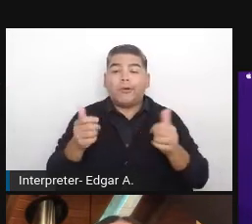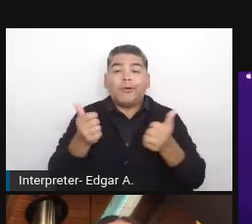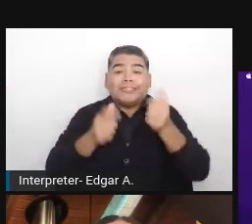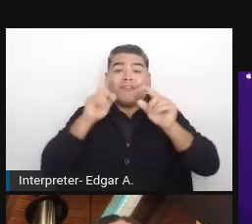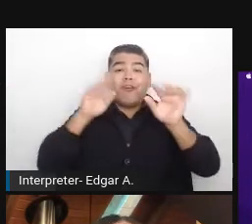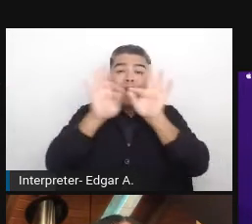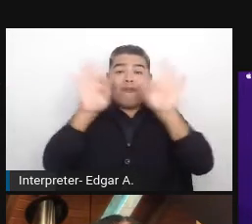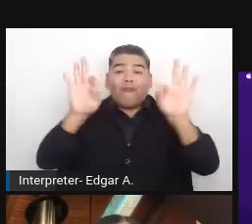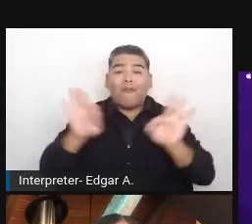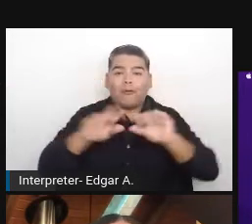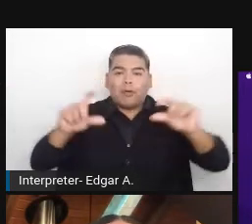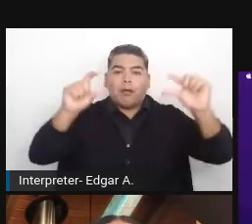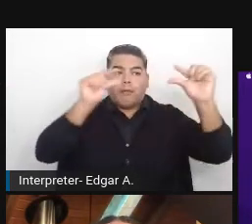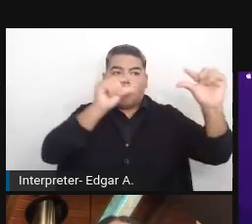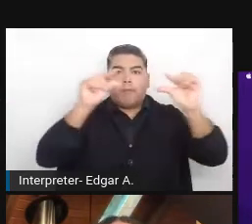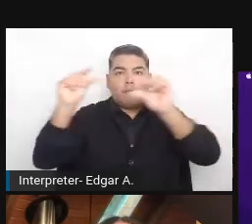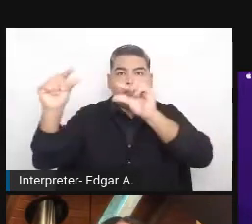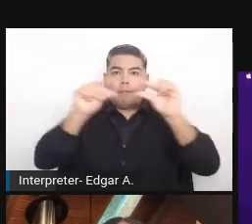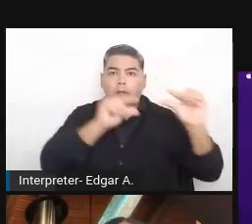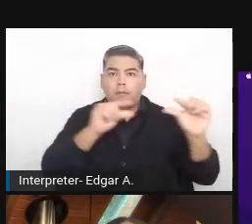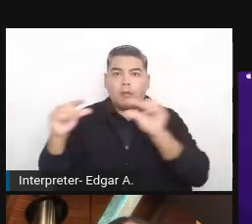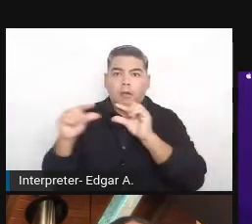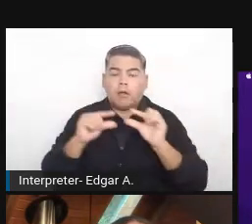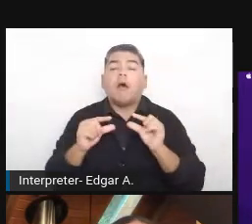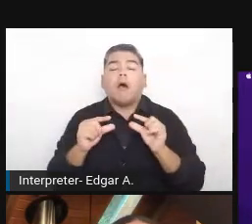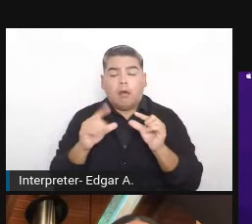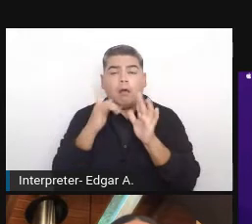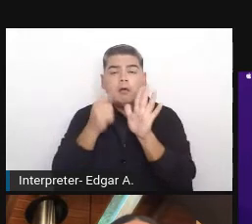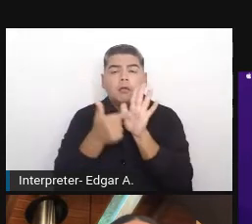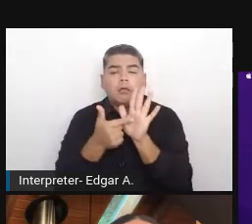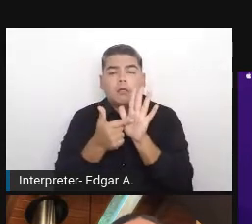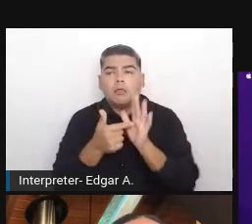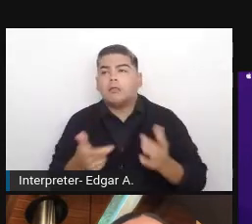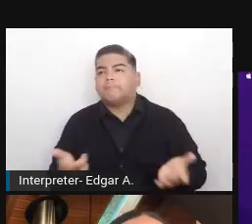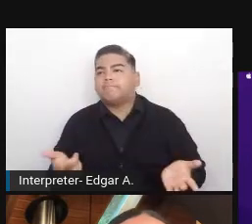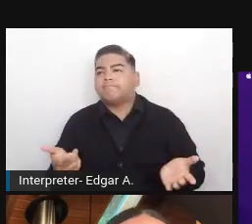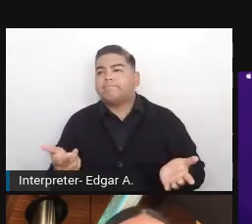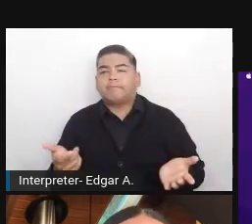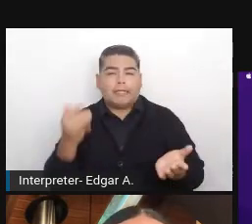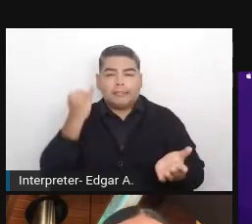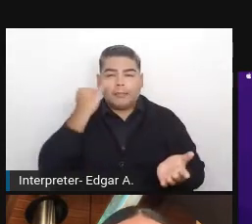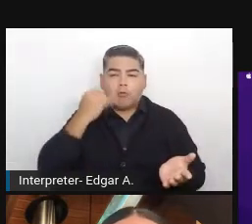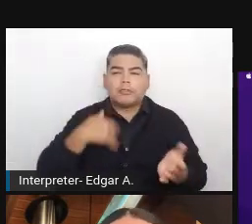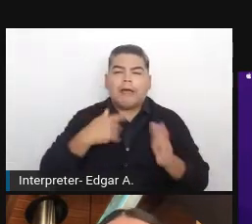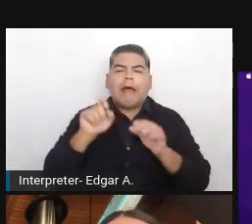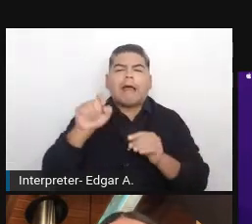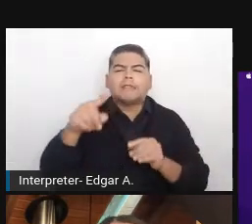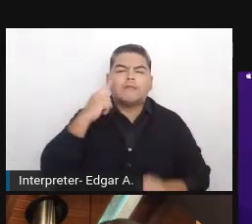For instance, if you are asking for categories, you might have a list